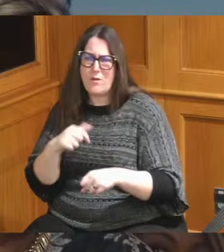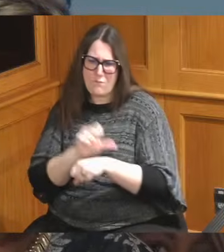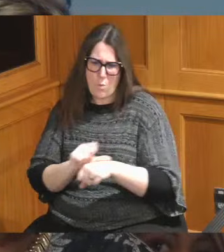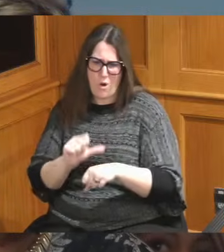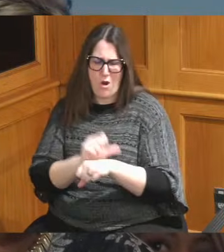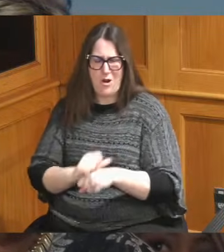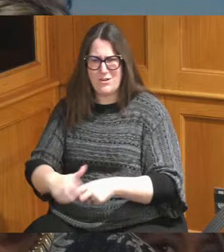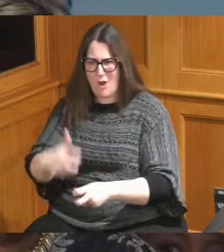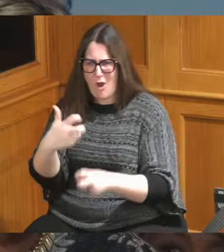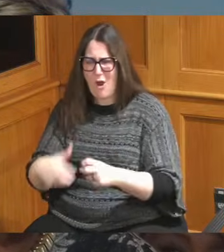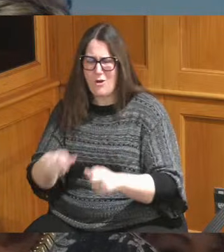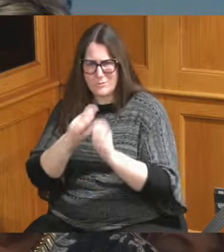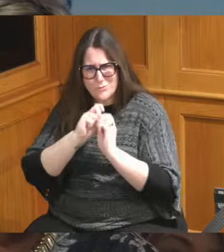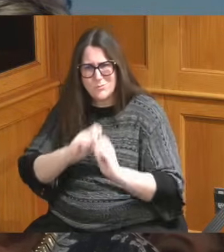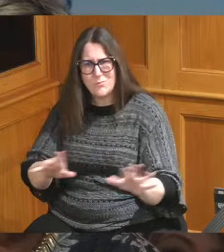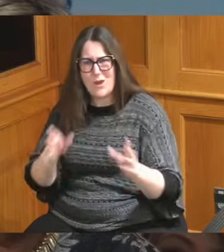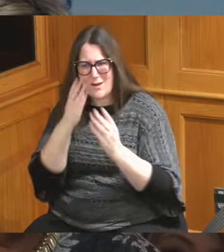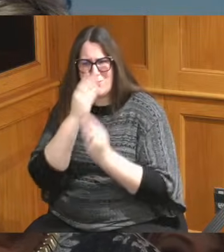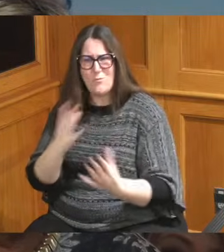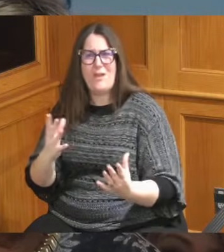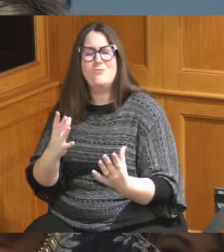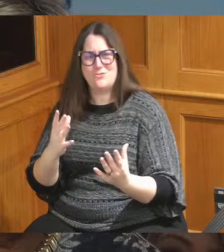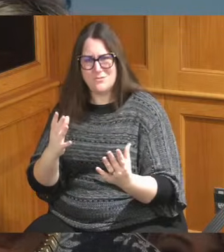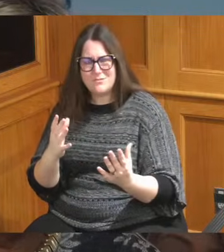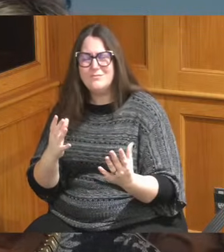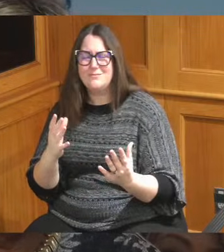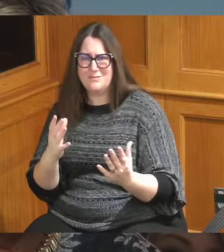information out to the community and we certainly think that you know the more people that know